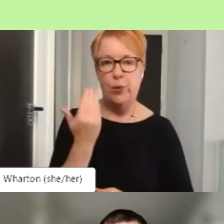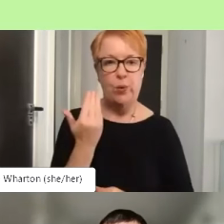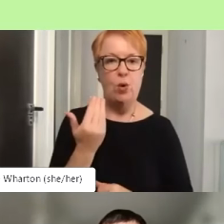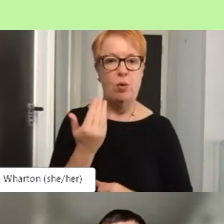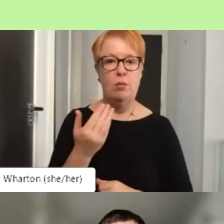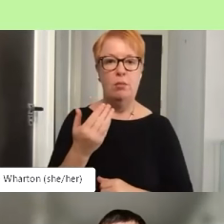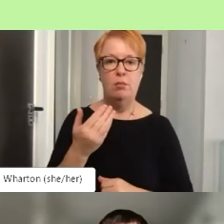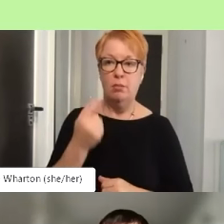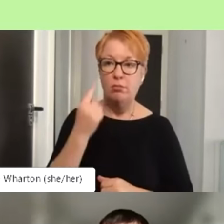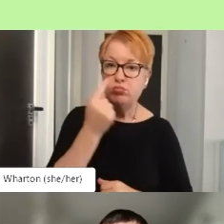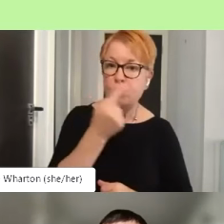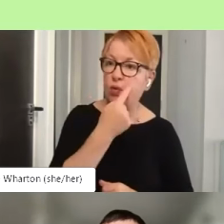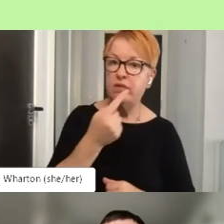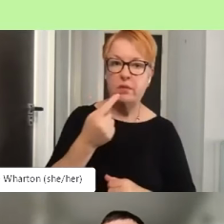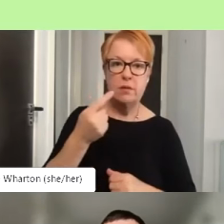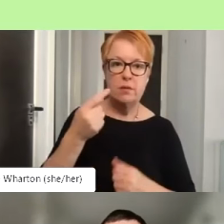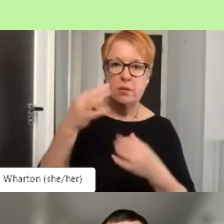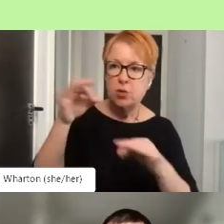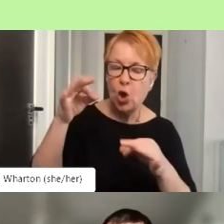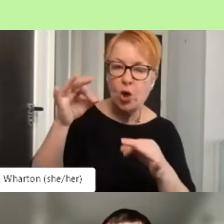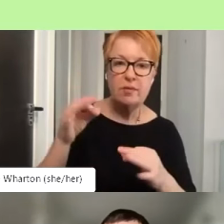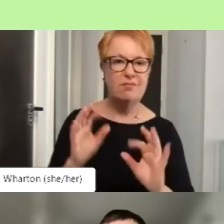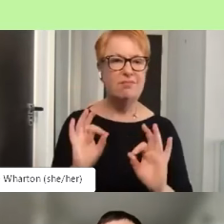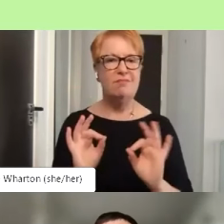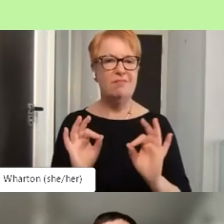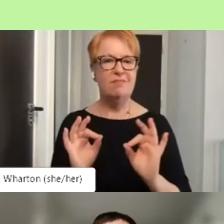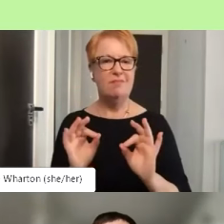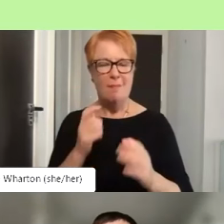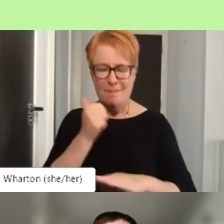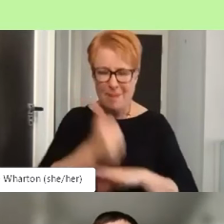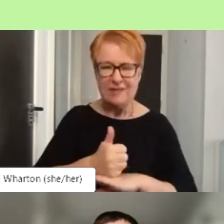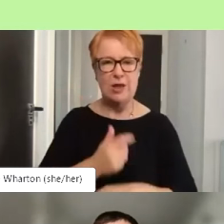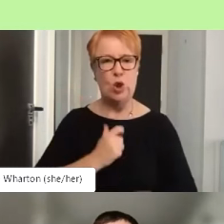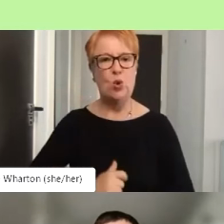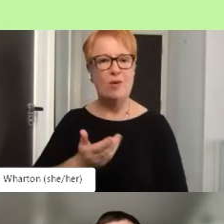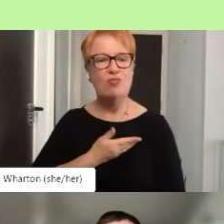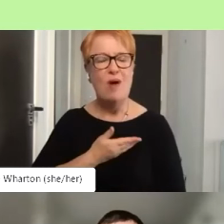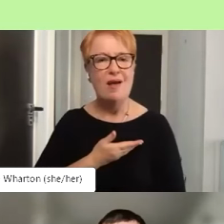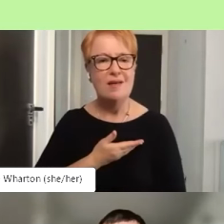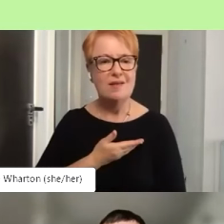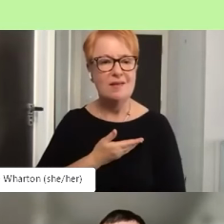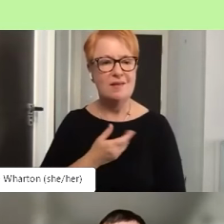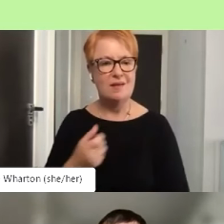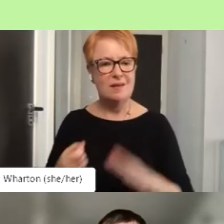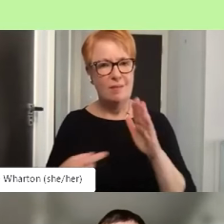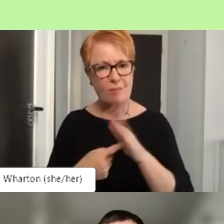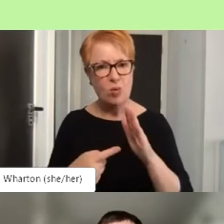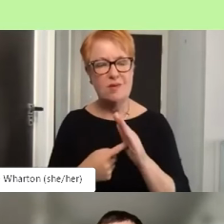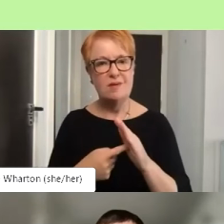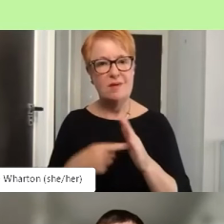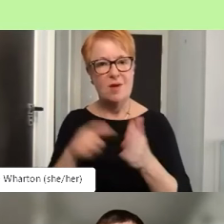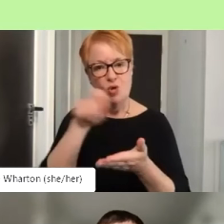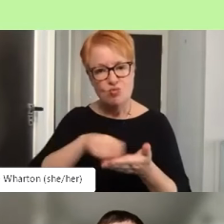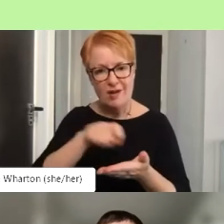in everyday life, basic human rights, but also within an artistic or academic or creative environment.